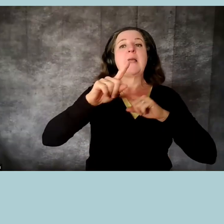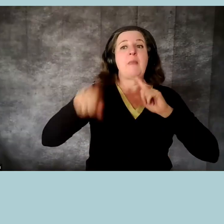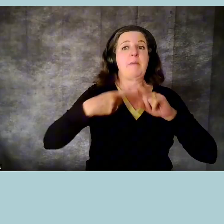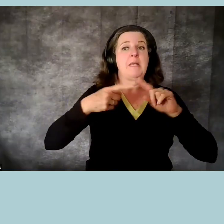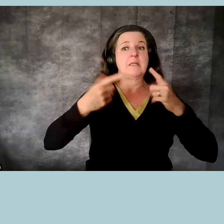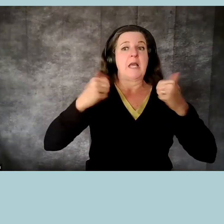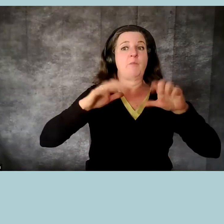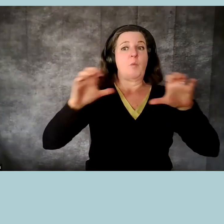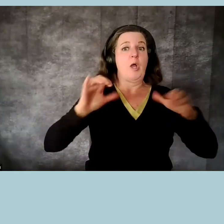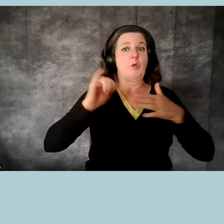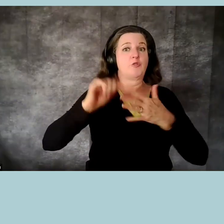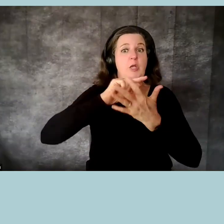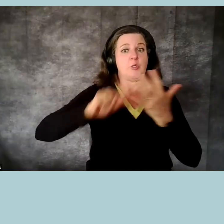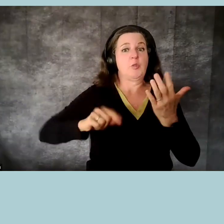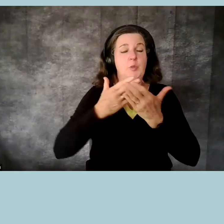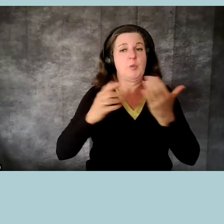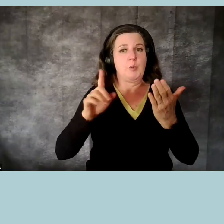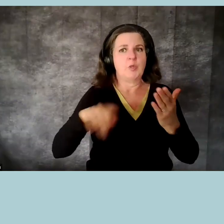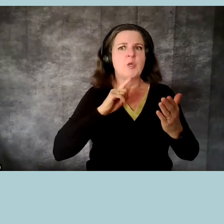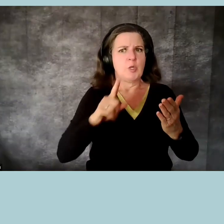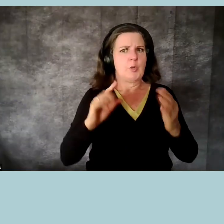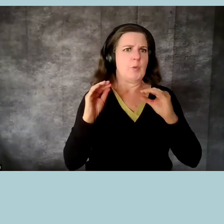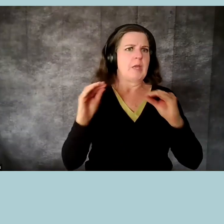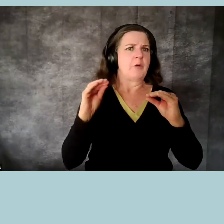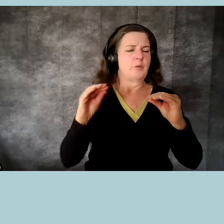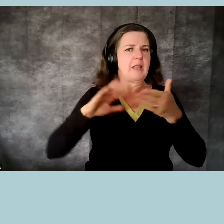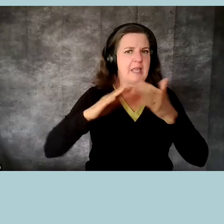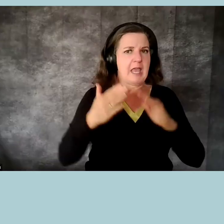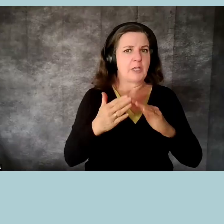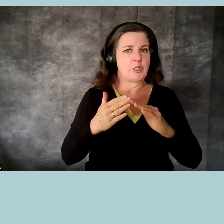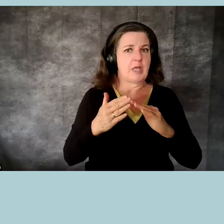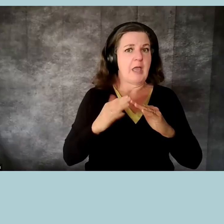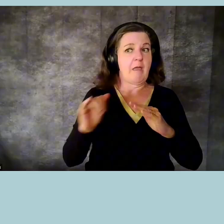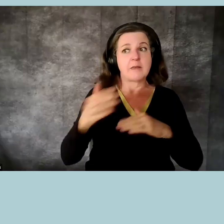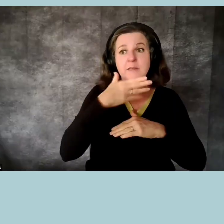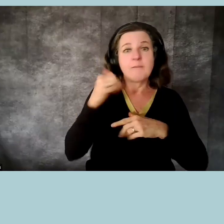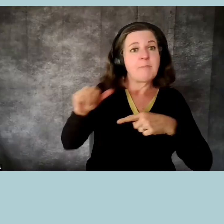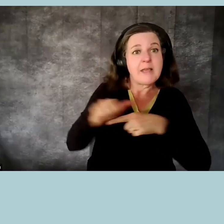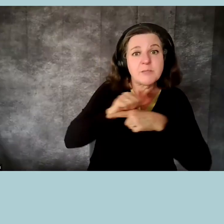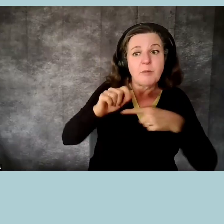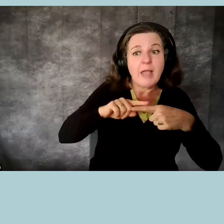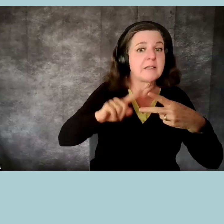you can really educate the community about here are best practices. Here's what's required by law. One